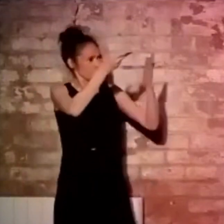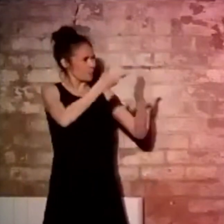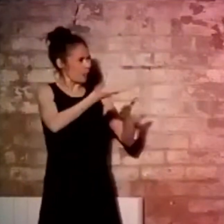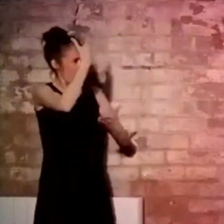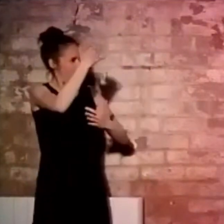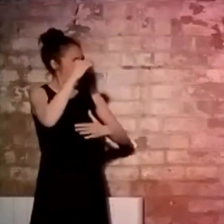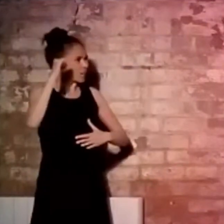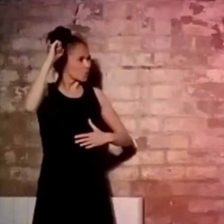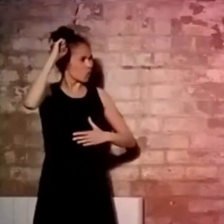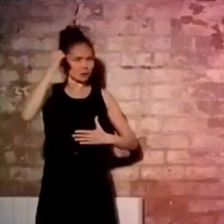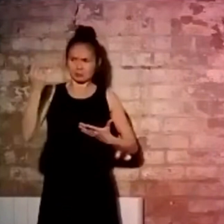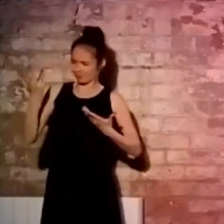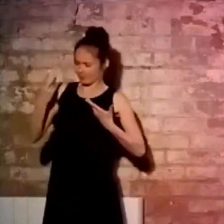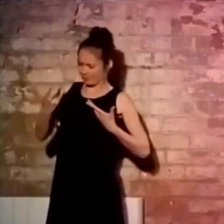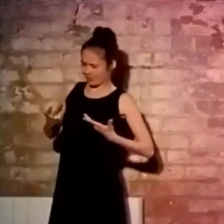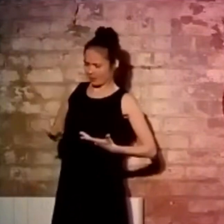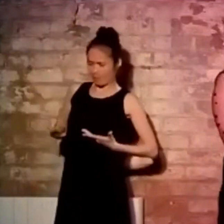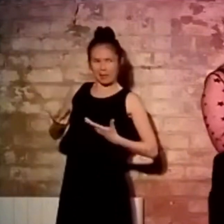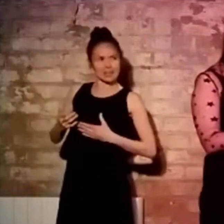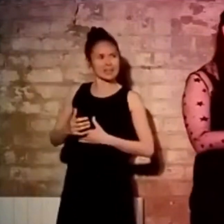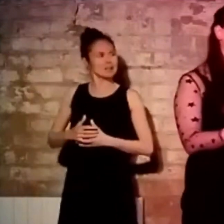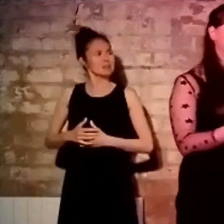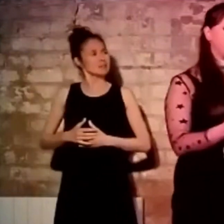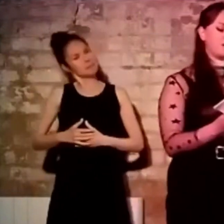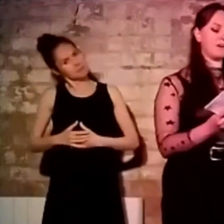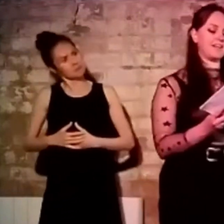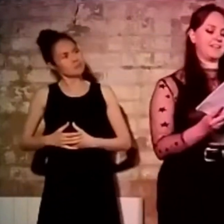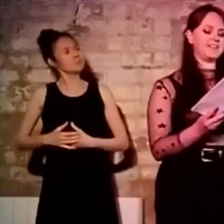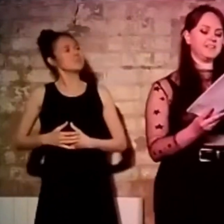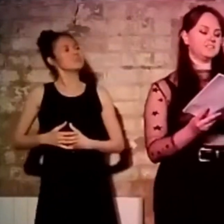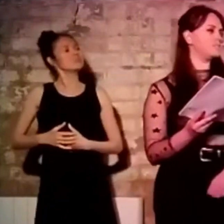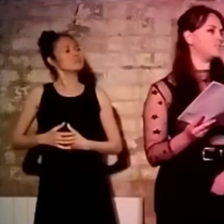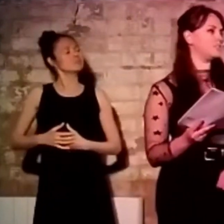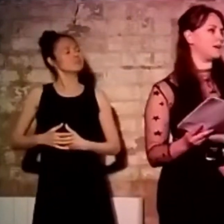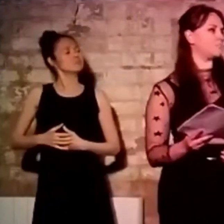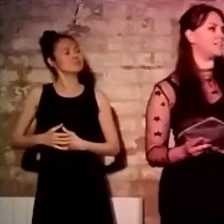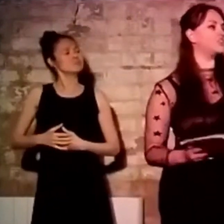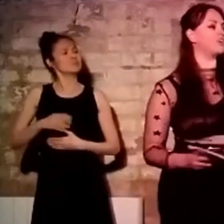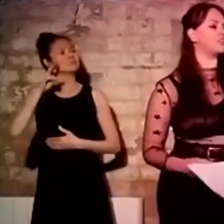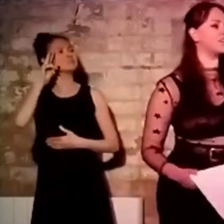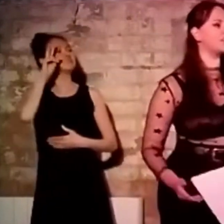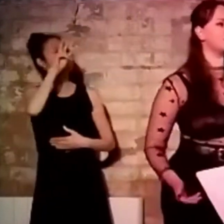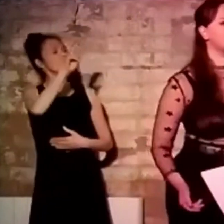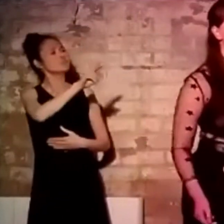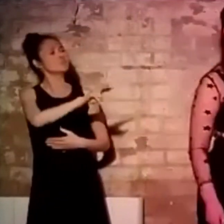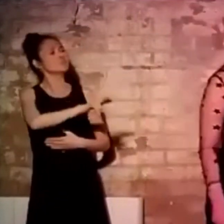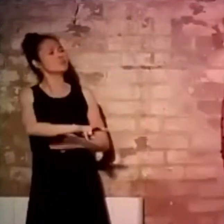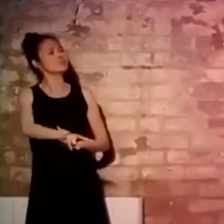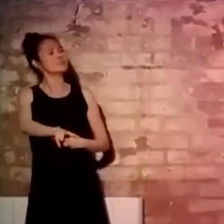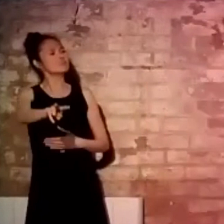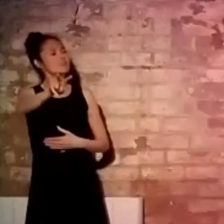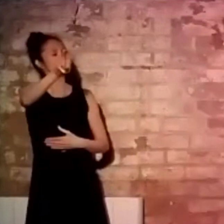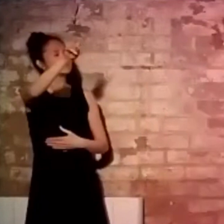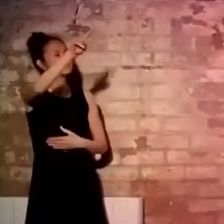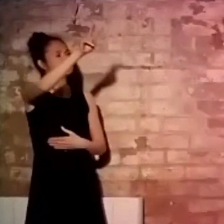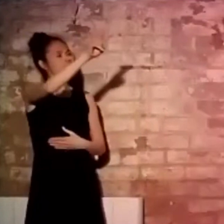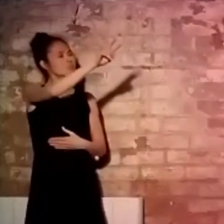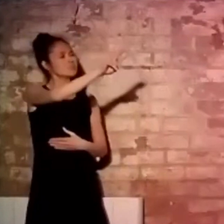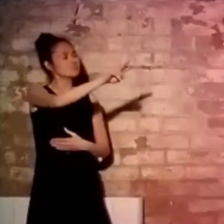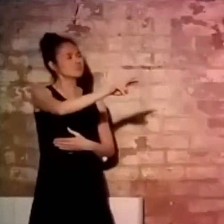I am Hector. Stand fair, I pray thee: let me look on thee. FOOT STEP